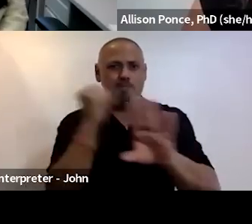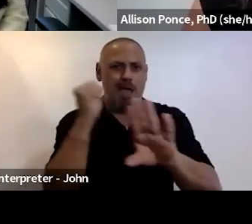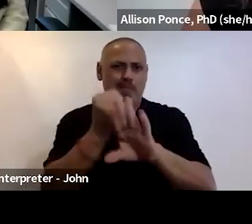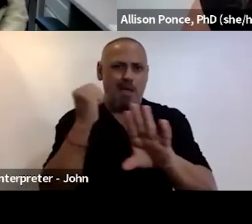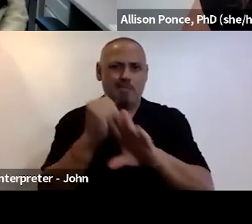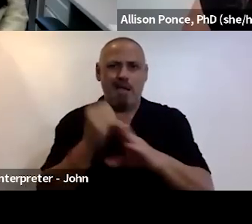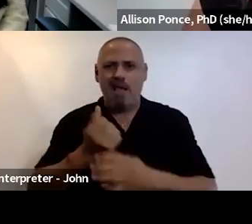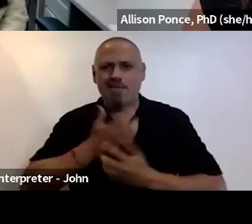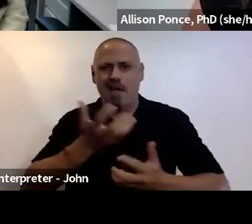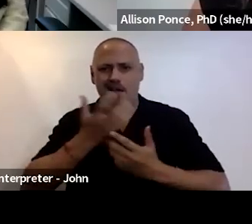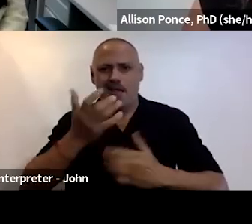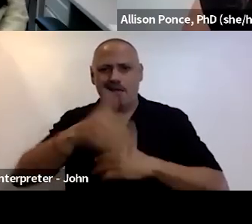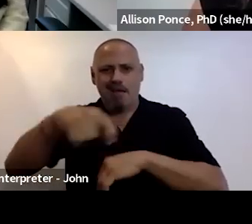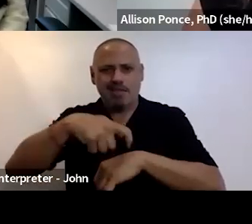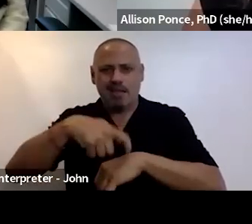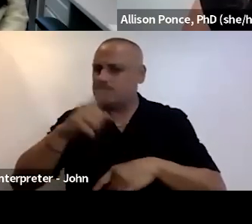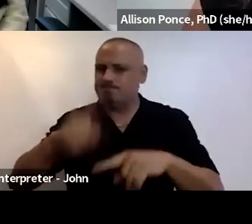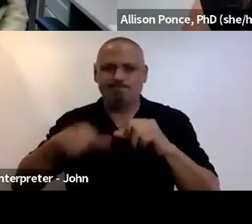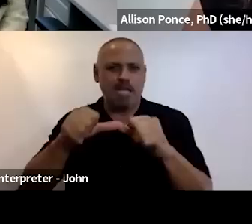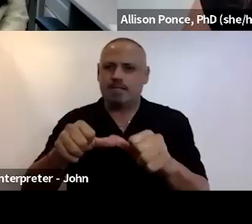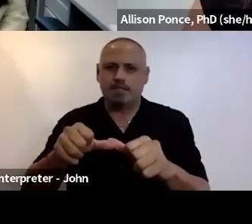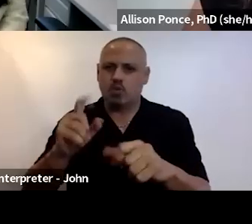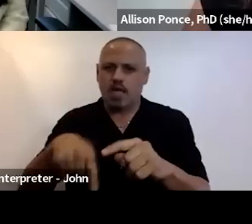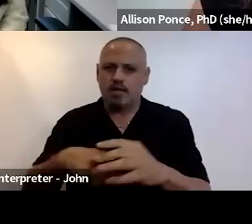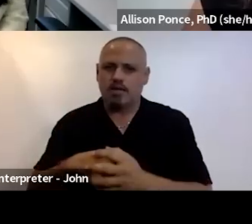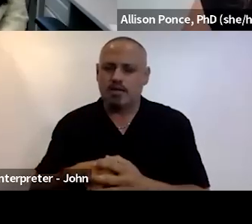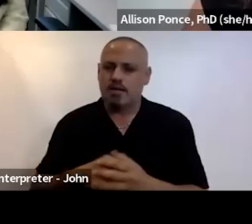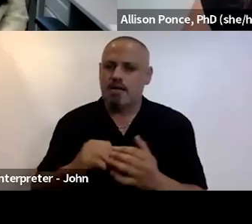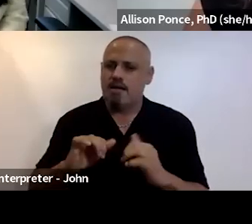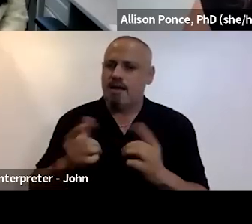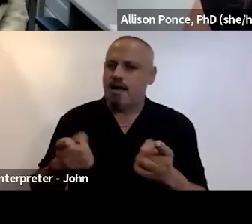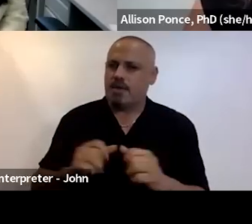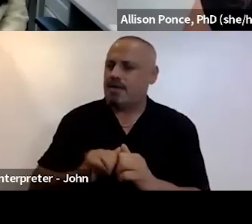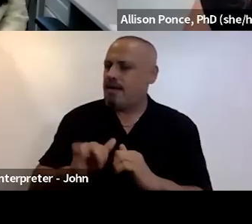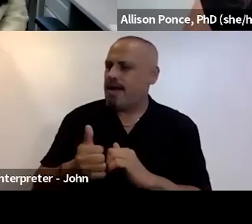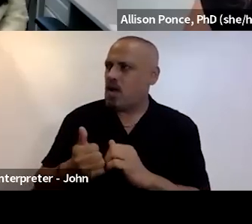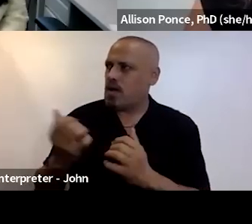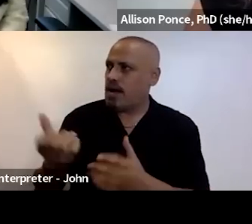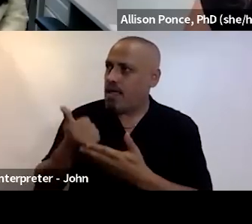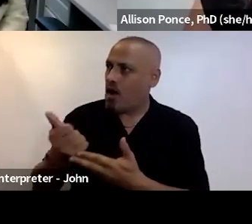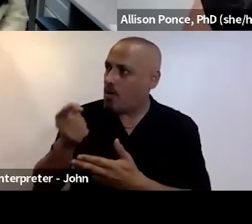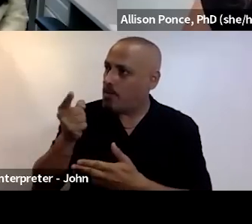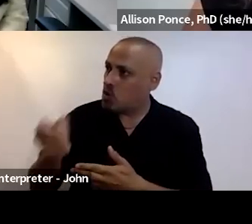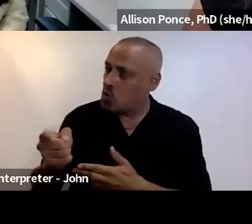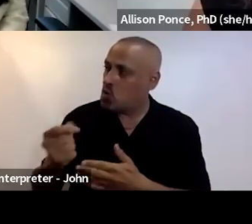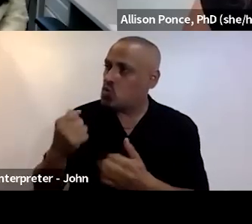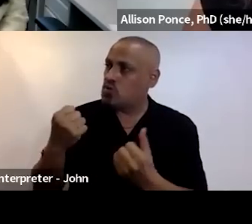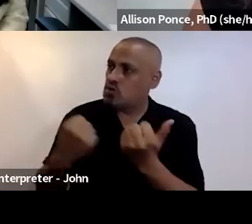that can't continue to happen. How can we help you get the supports that you need